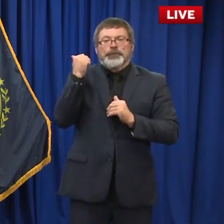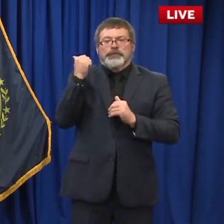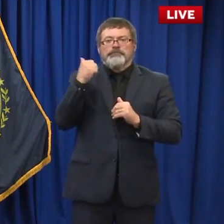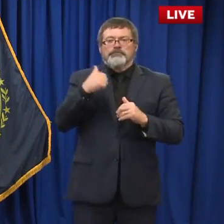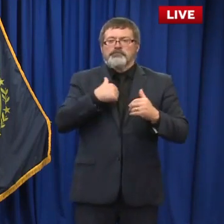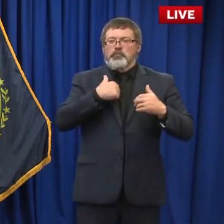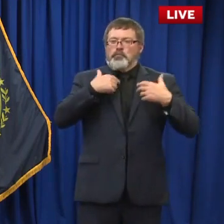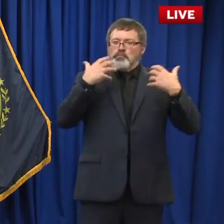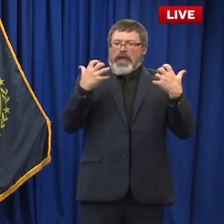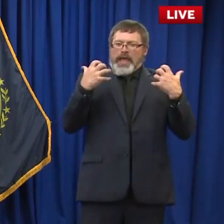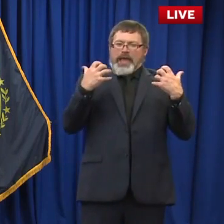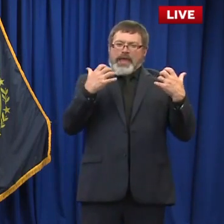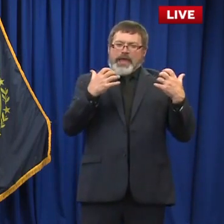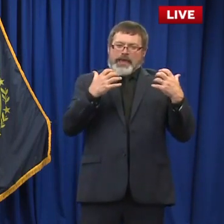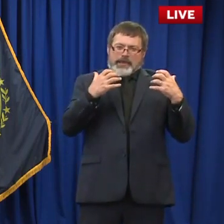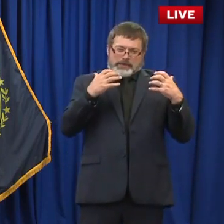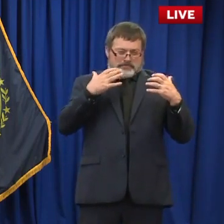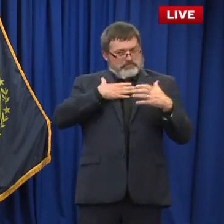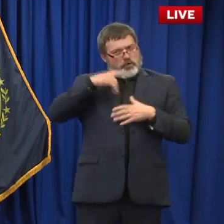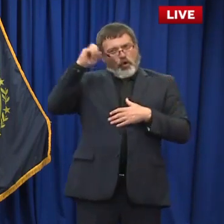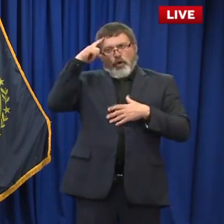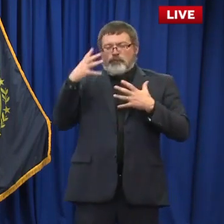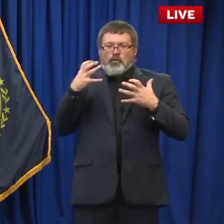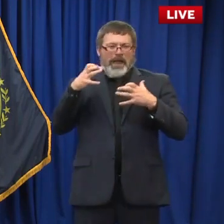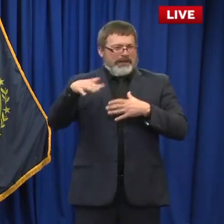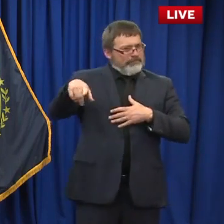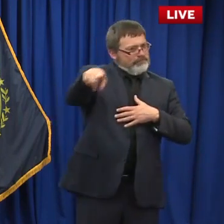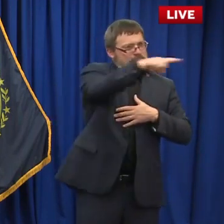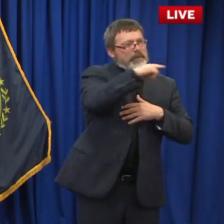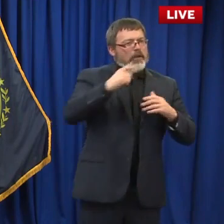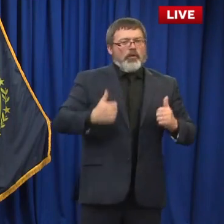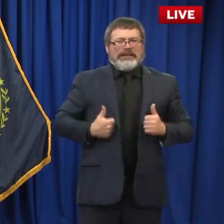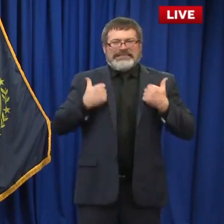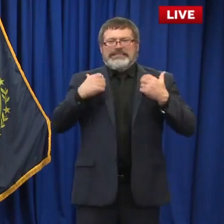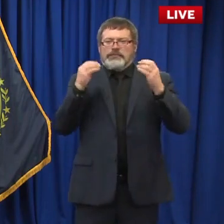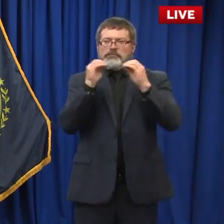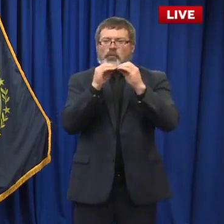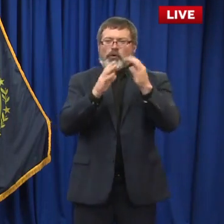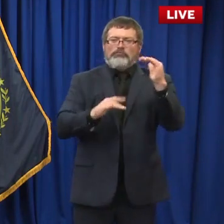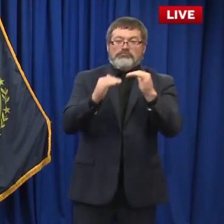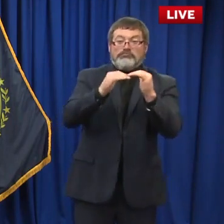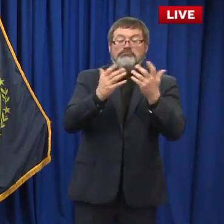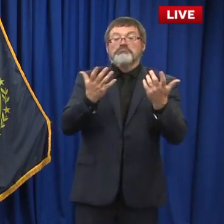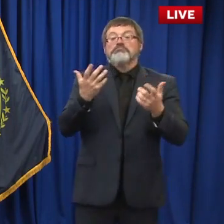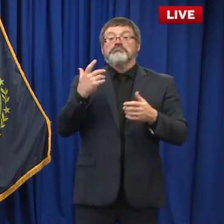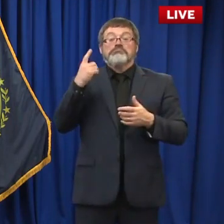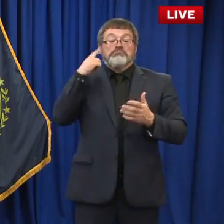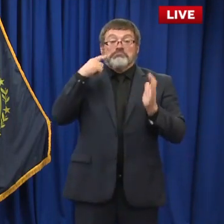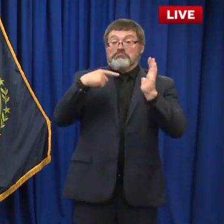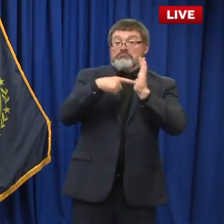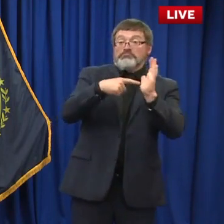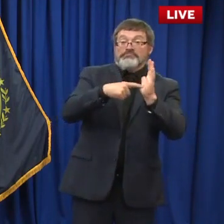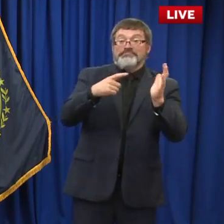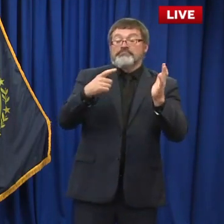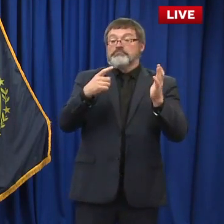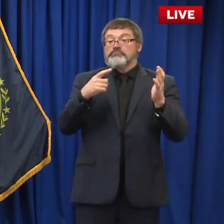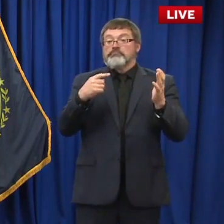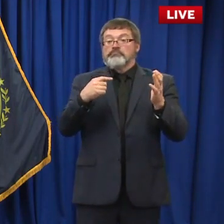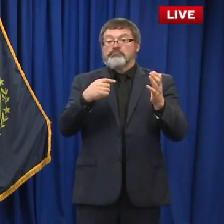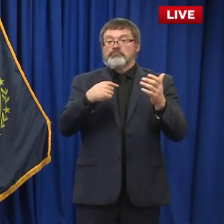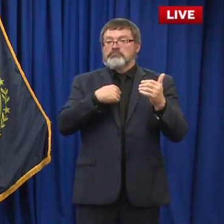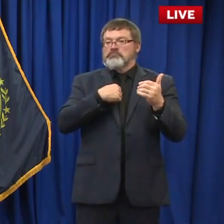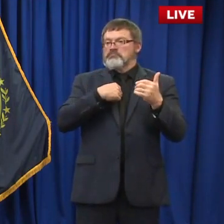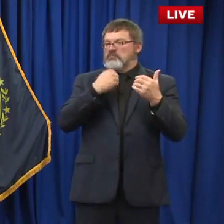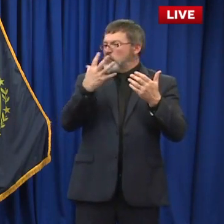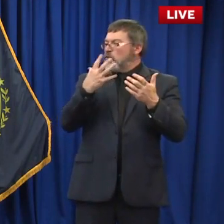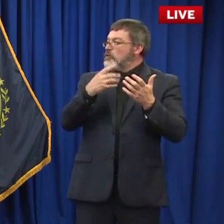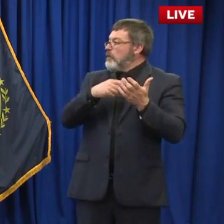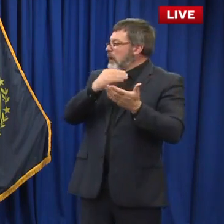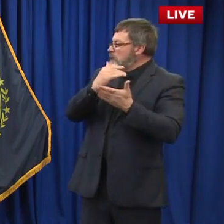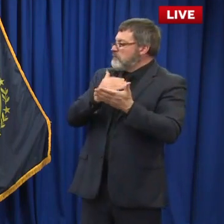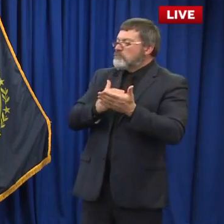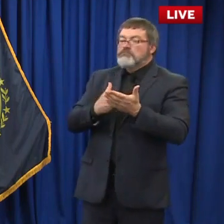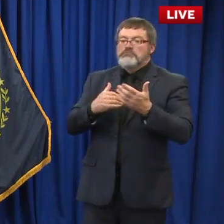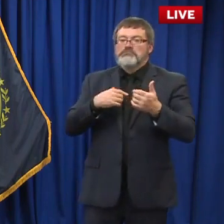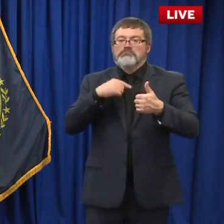OF COURSE, I THINK, AS DETAILED AS WE CAN, WITH OUR RESPONSES BUT AMONG THE RECOMMENDATIONS IN THE REPORT THAT ARE EITHER CURRENTLY UNDERWAY OR ACHIEVABLE, THINGS THAT WE CAN